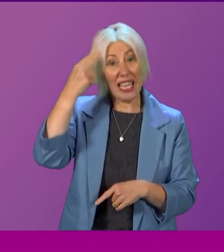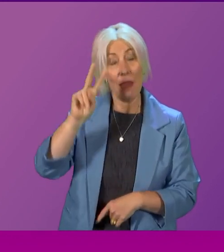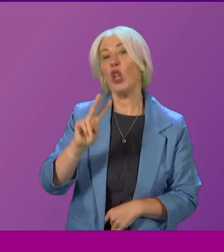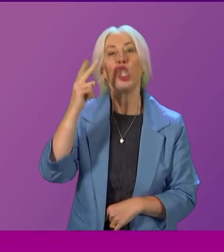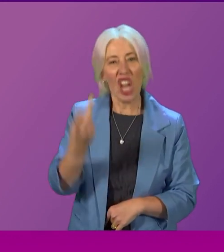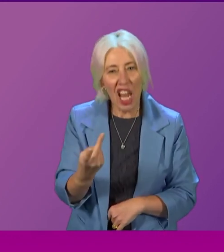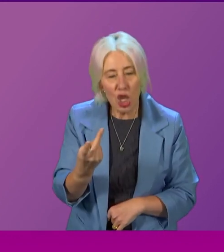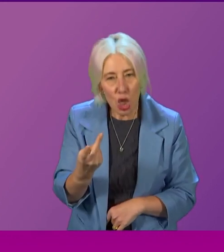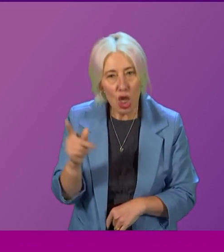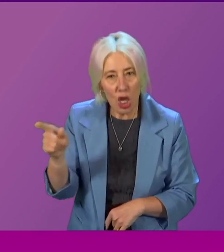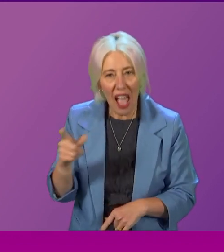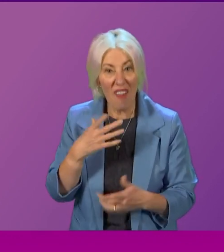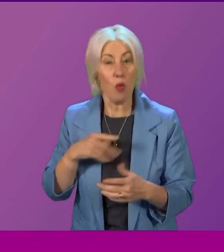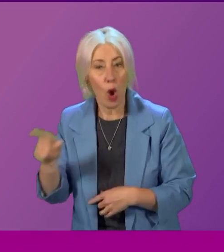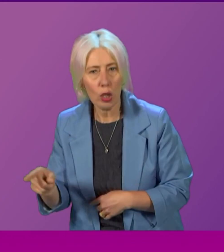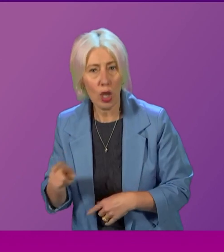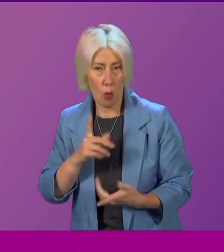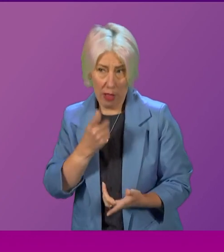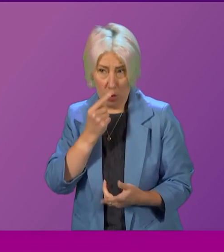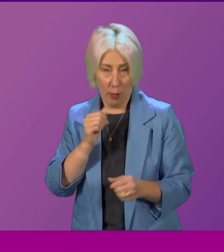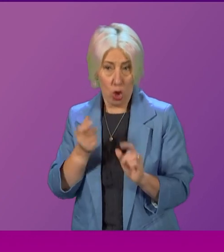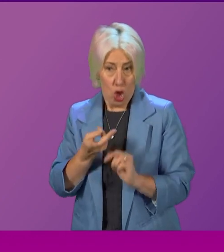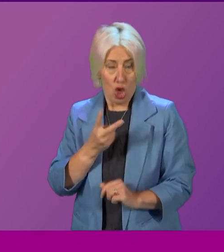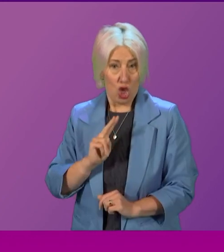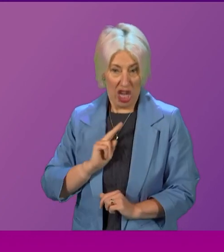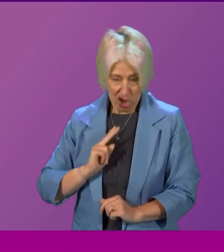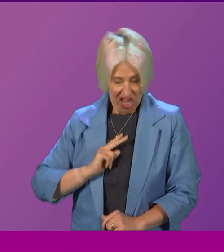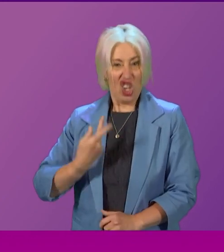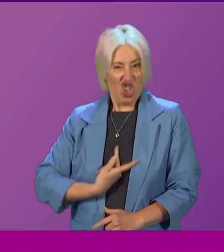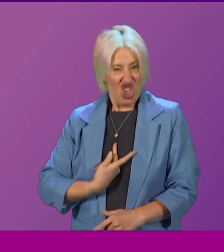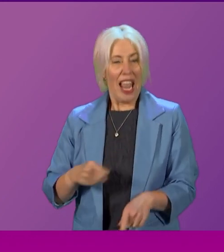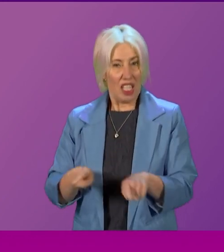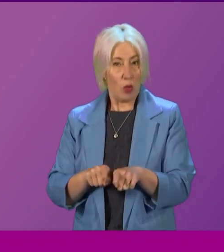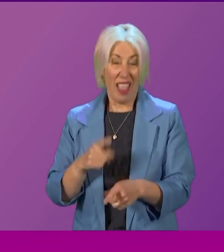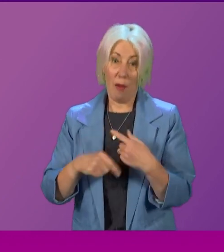to, why would they not also change their gender if that becomes easier as a result of the